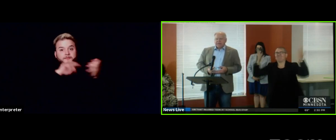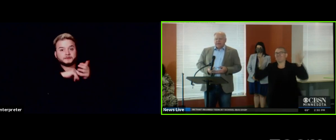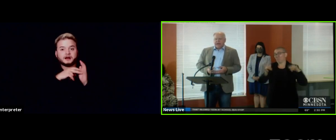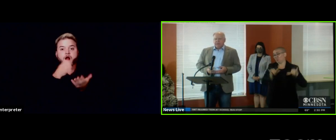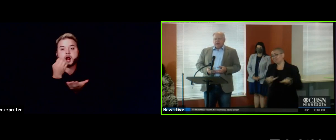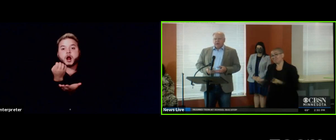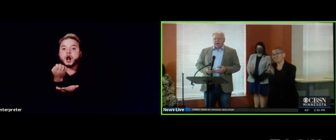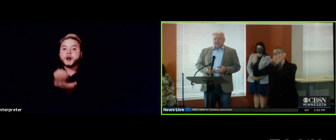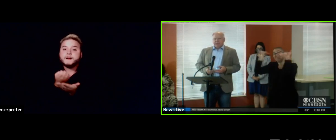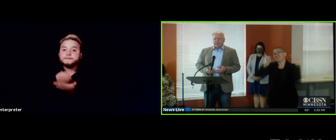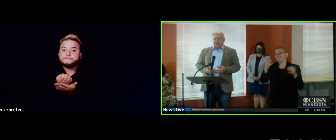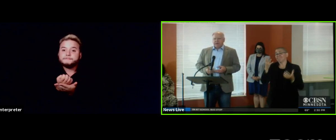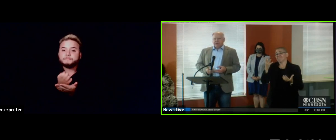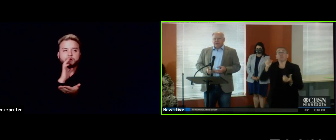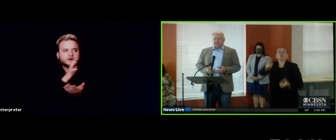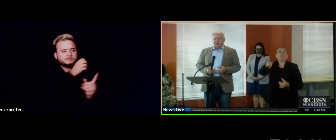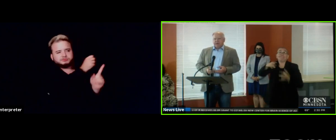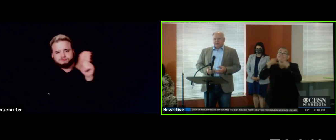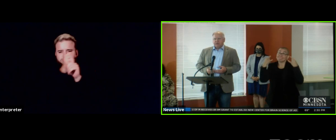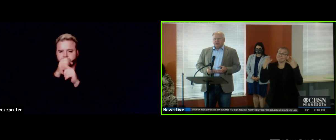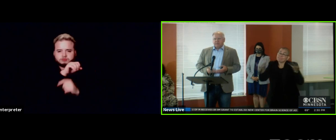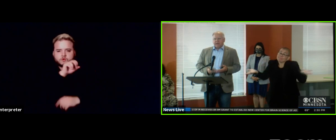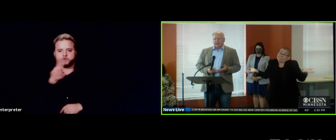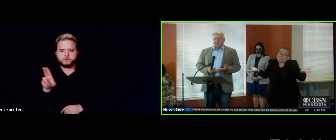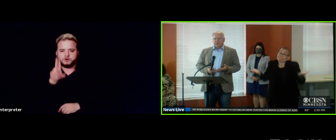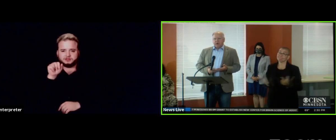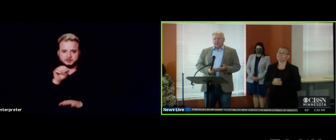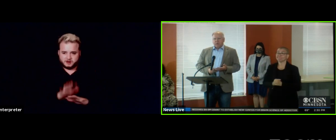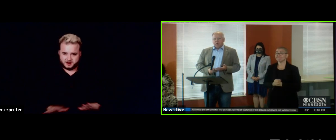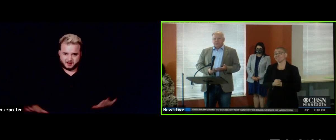in time. We are not prepared at least in the very near future to make a move on quarantines